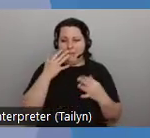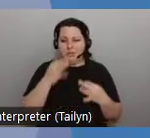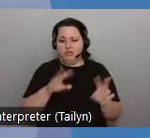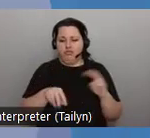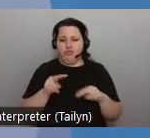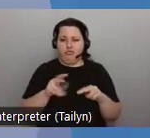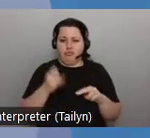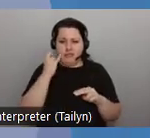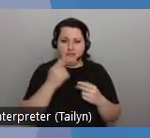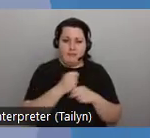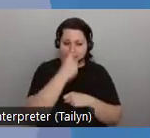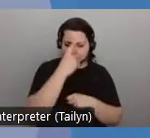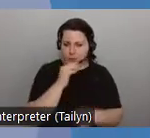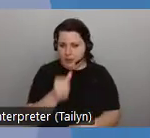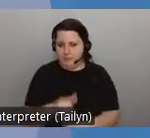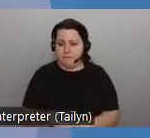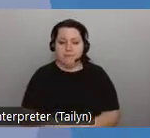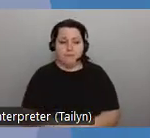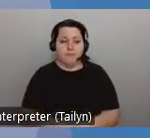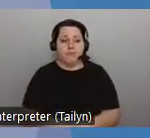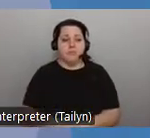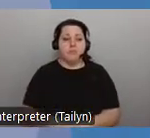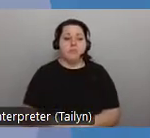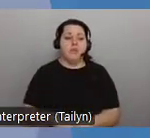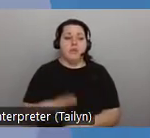you can use your best judgment regarding that. As I said, page title